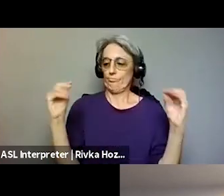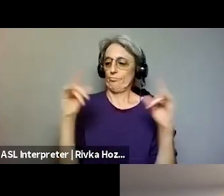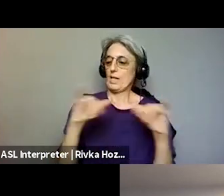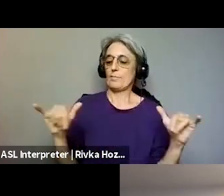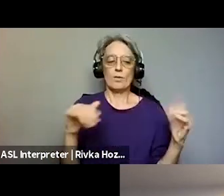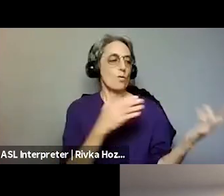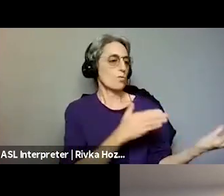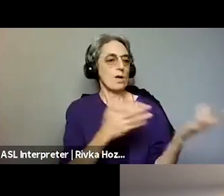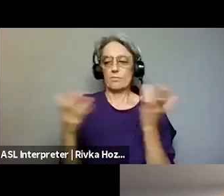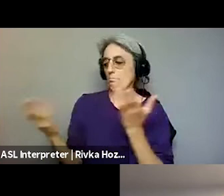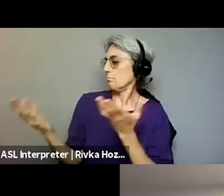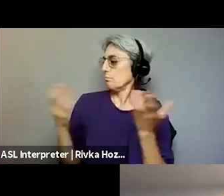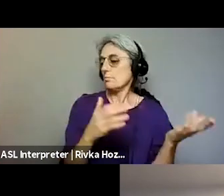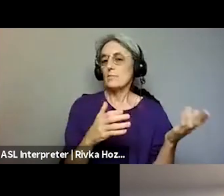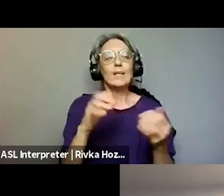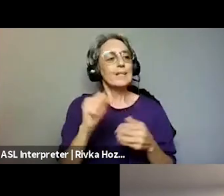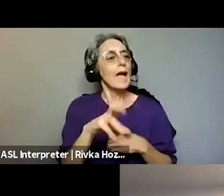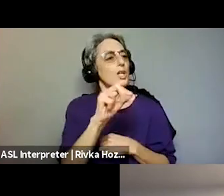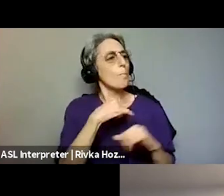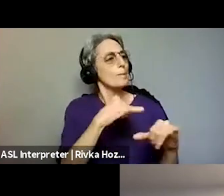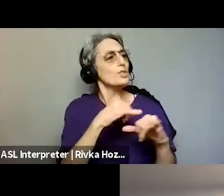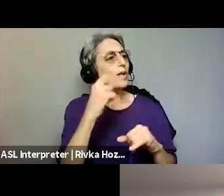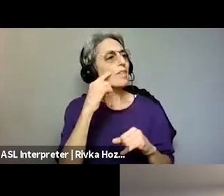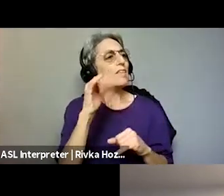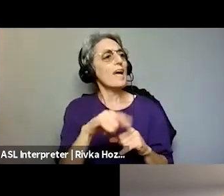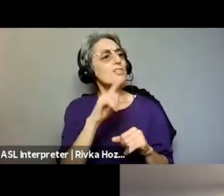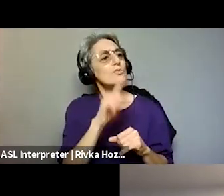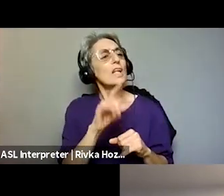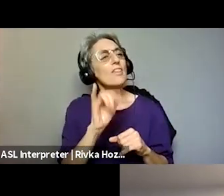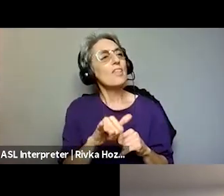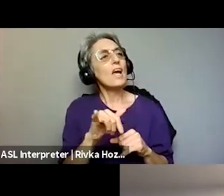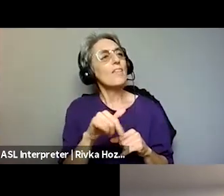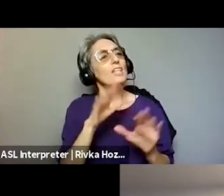[DR. MONIKA MITRA:] I know, me too. That’s going to be a great resource Hilary.